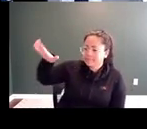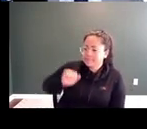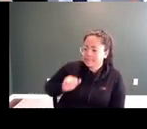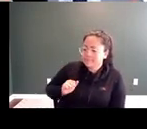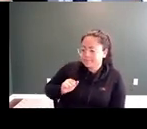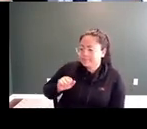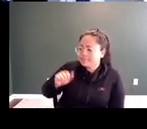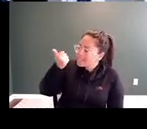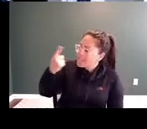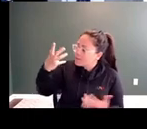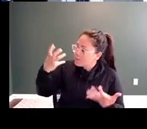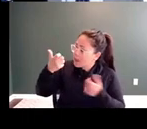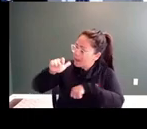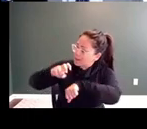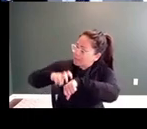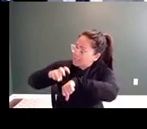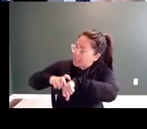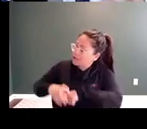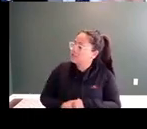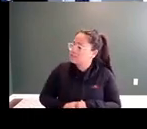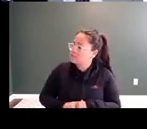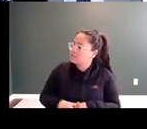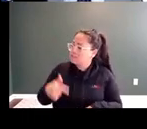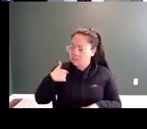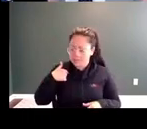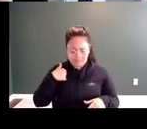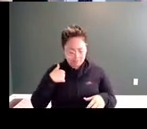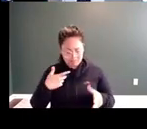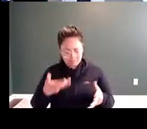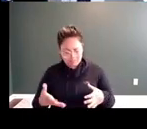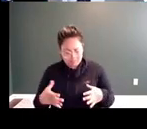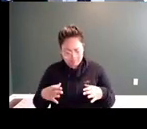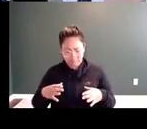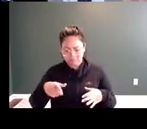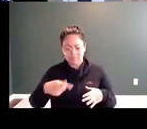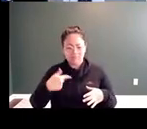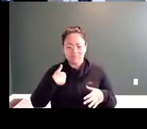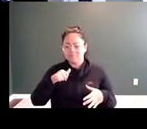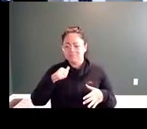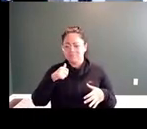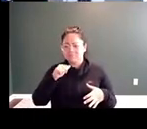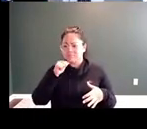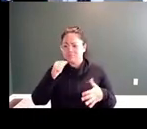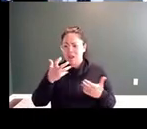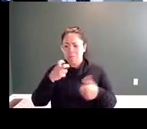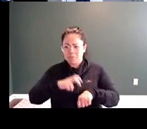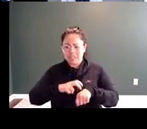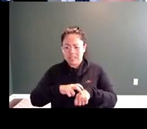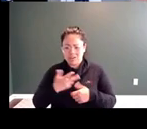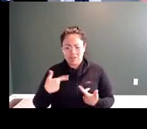"Would anyone like any potatoes?" And I look down and I say, well, I wasn't hungry for the potatoes the first time. You know?